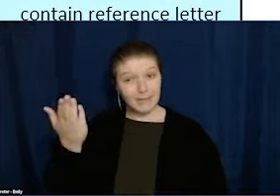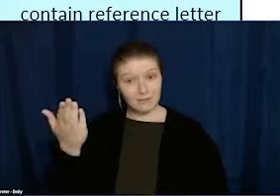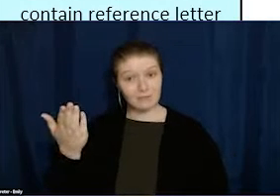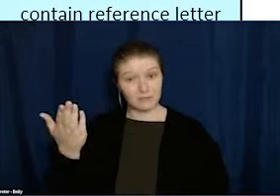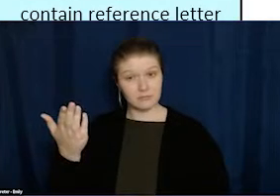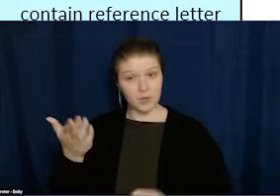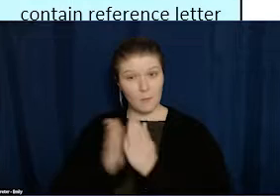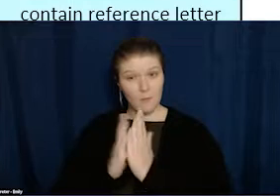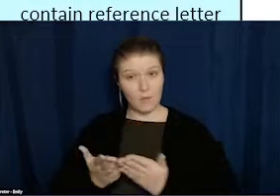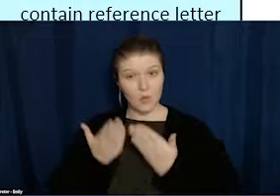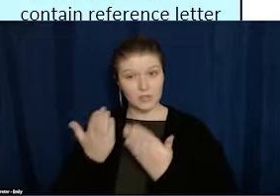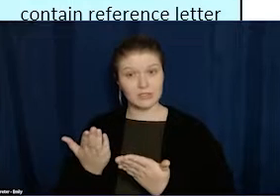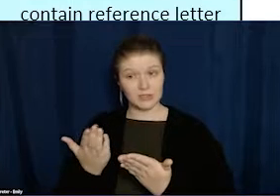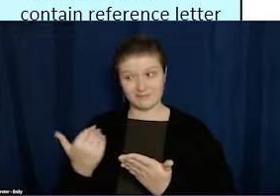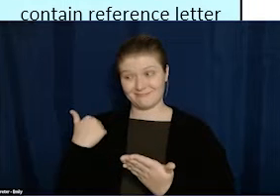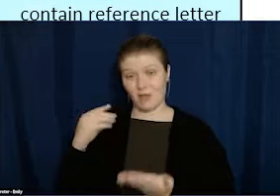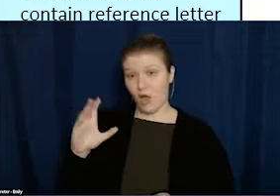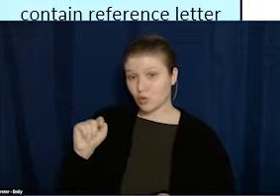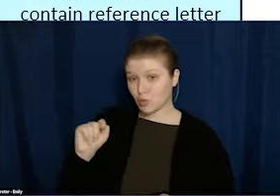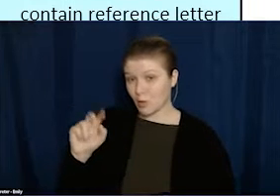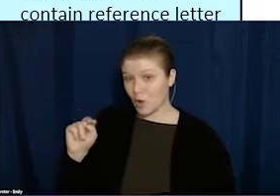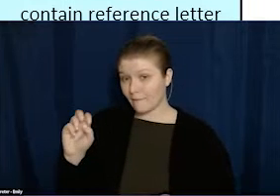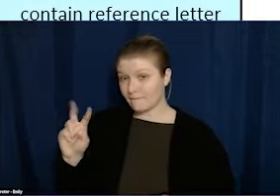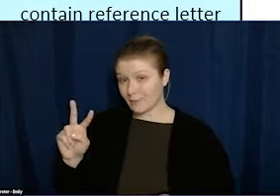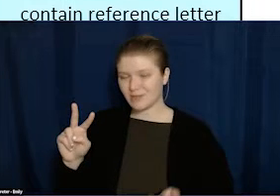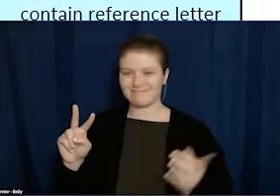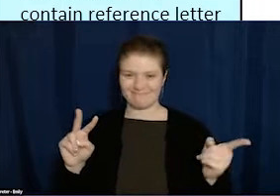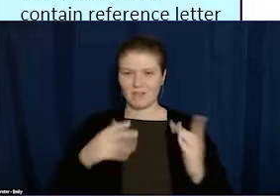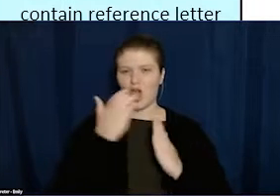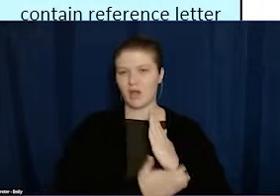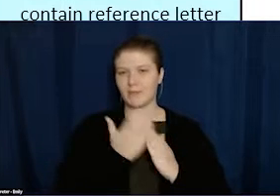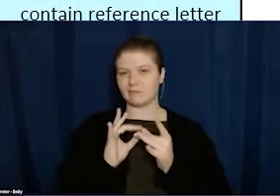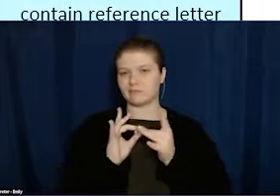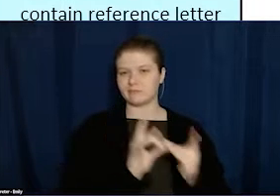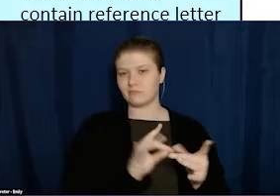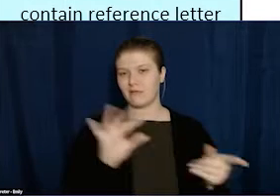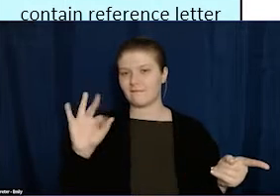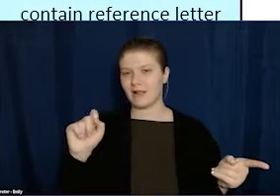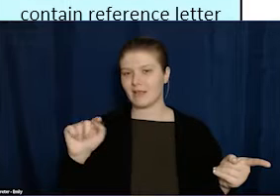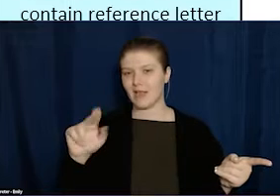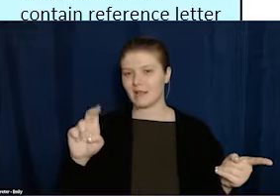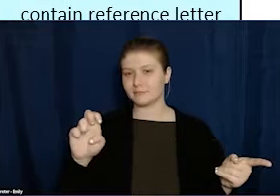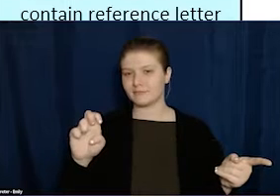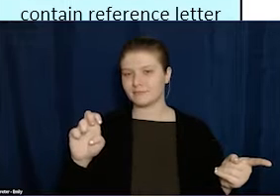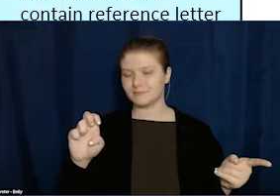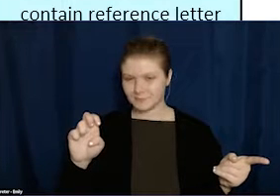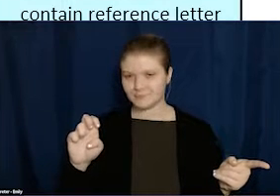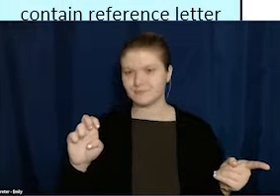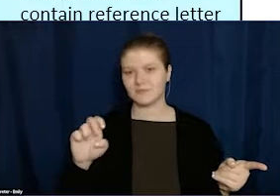So if you need to do a proposal file update, you need to look at it or make changes to the budget, you will have to log in to FastLane.